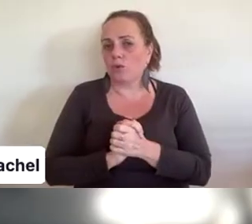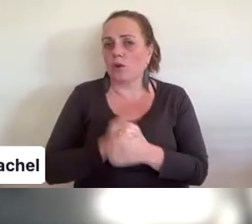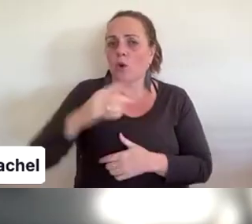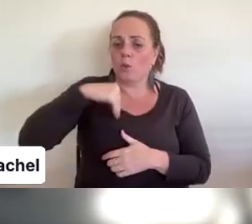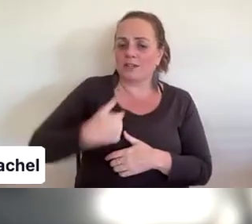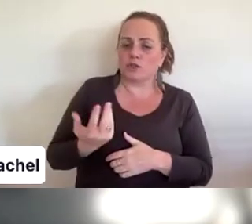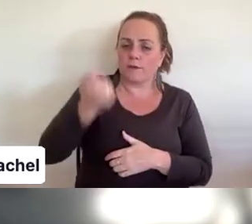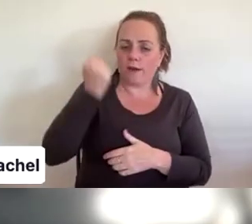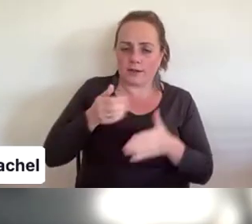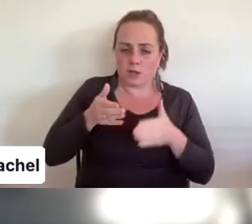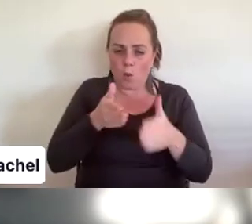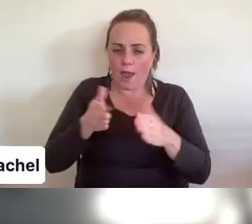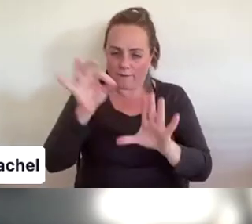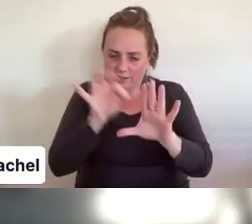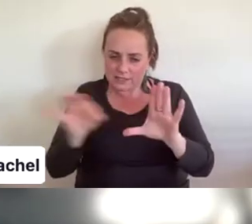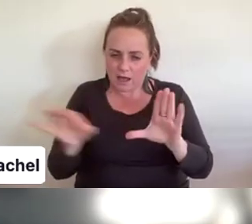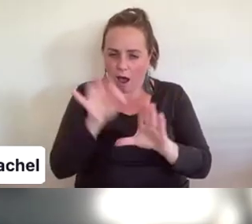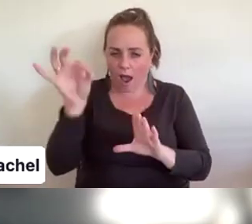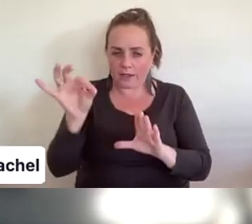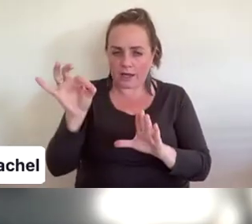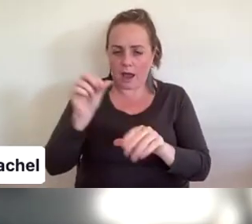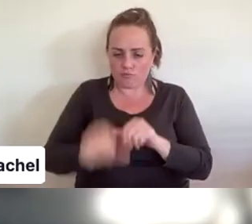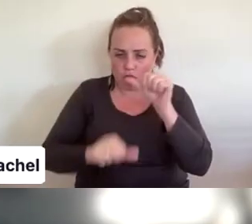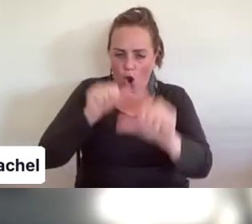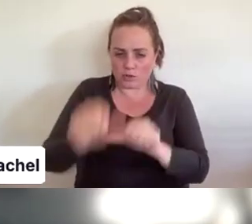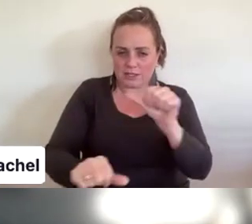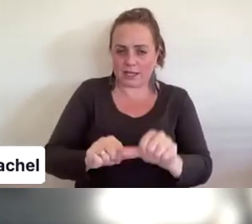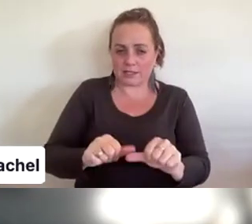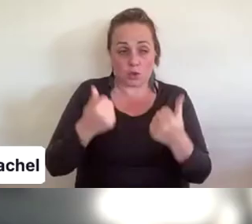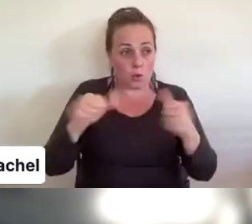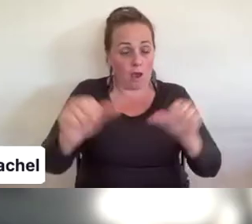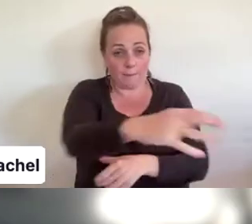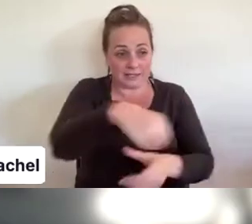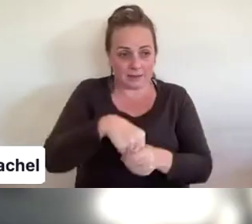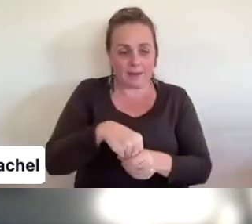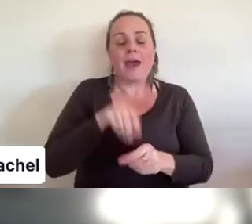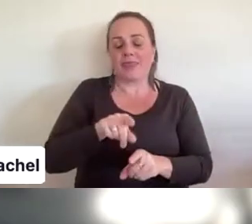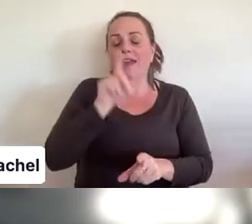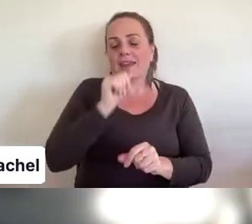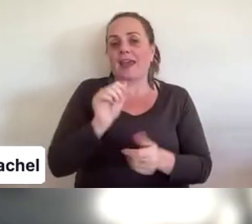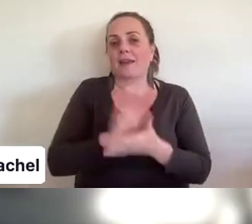of designing a participatory process can often make a huge difference to meaningful inclusion.